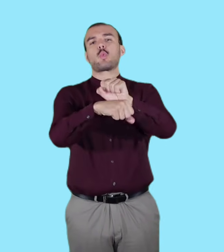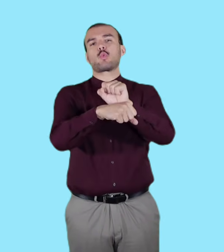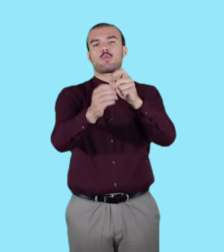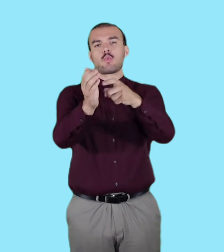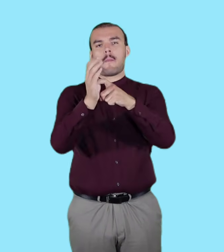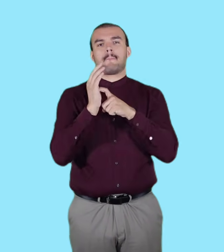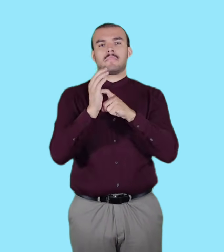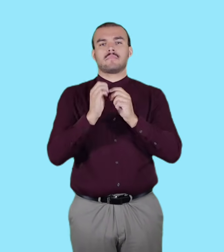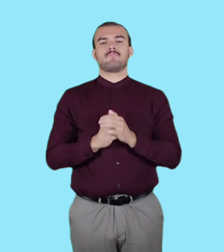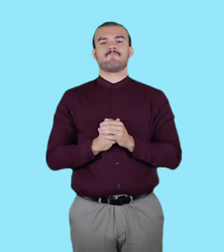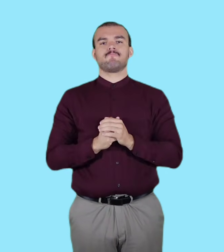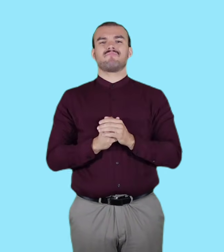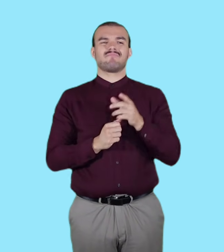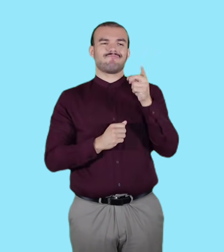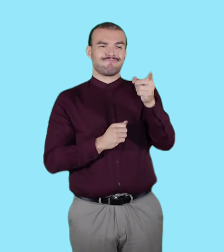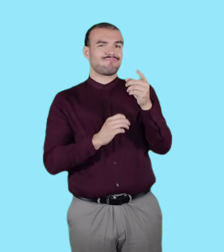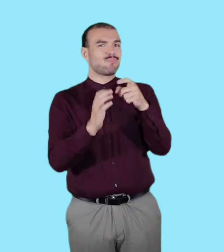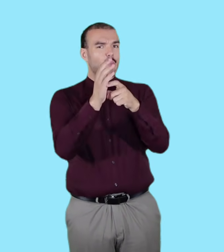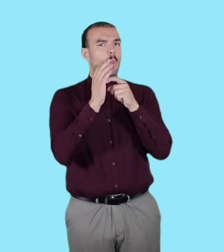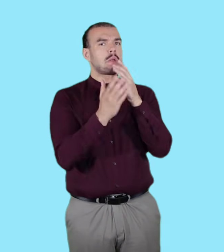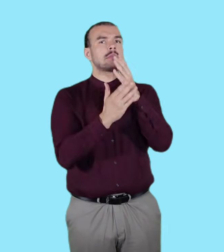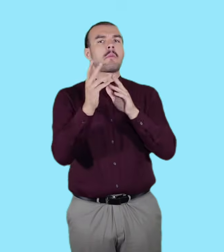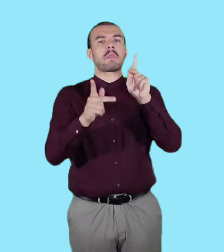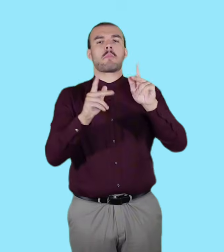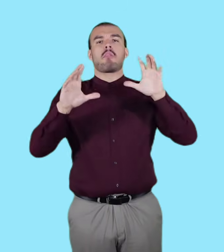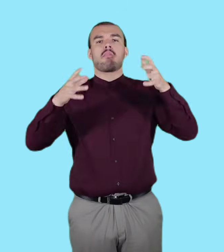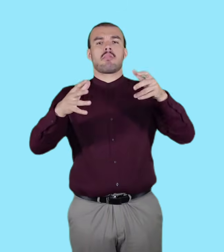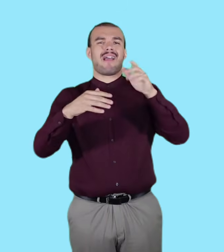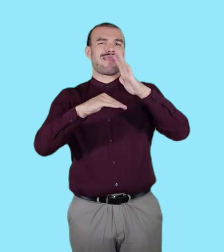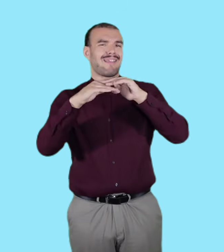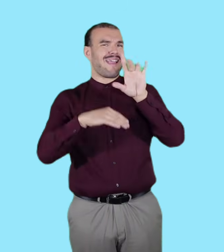requiring some people to complete at least 80 hours